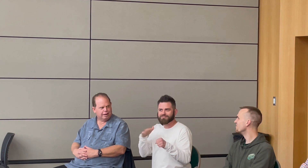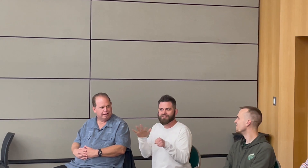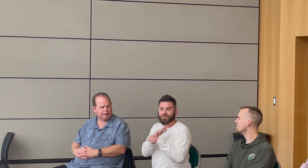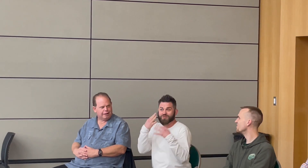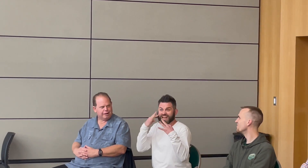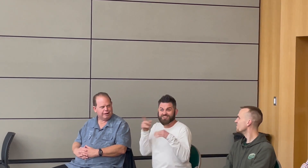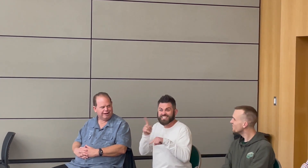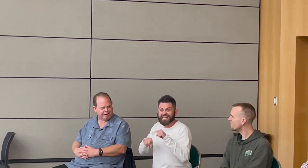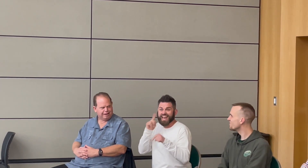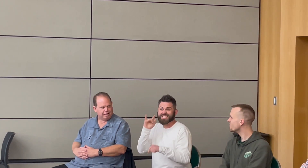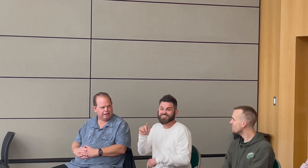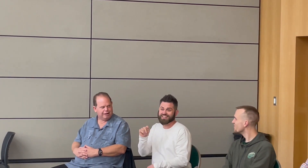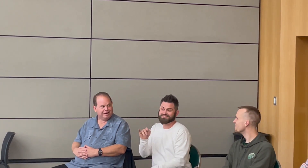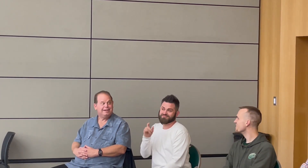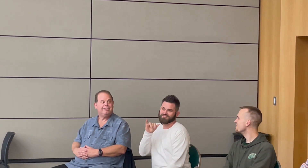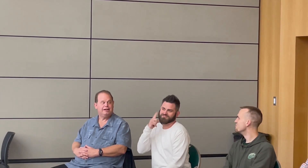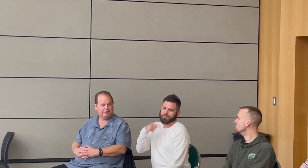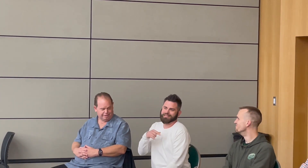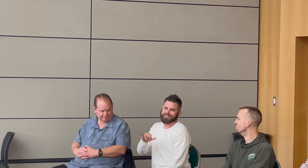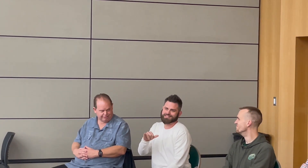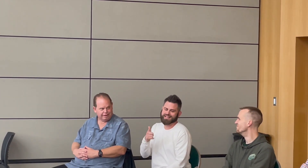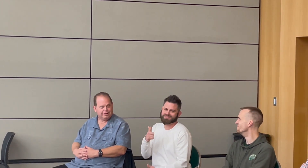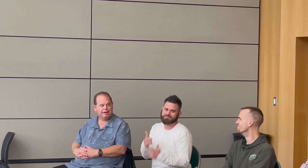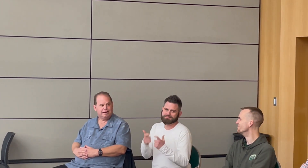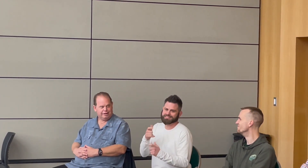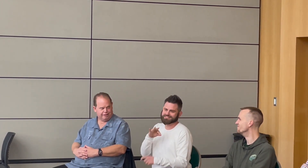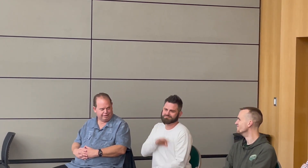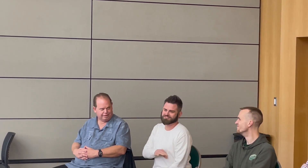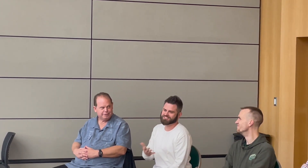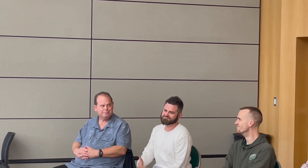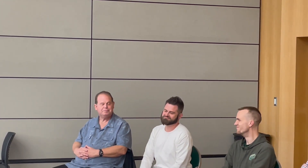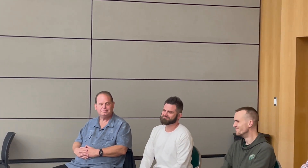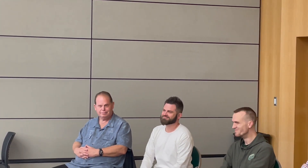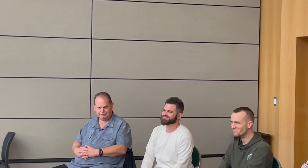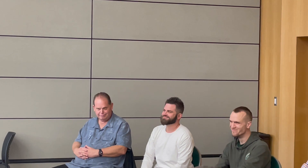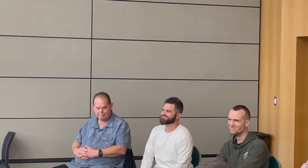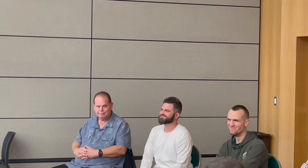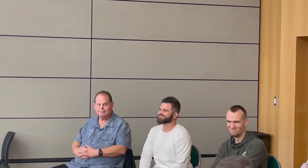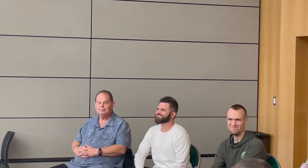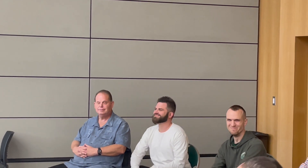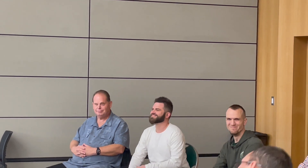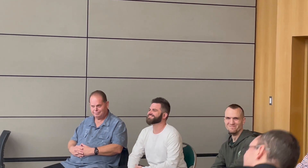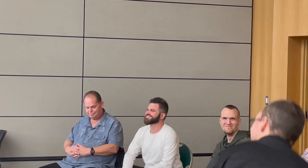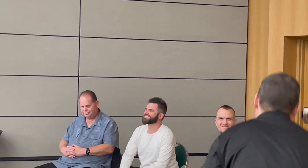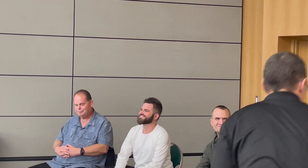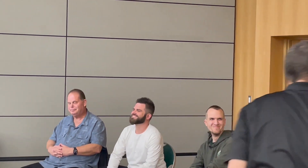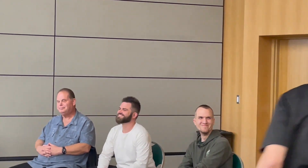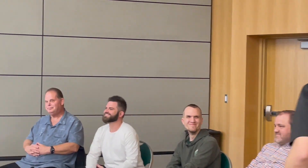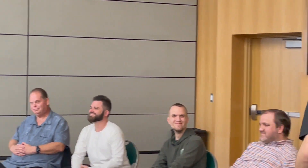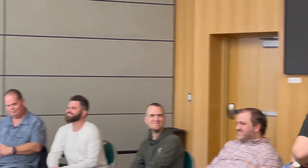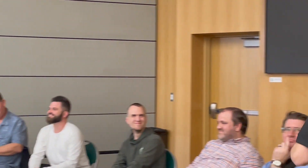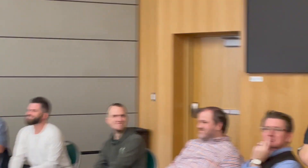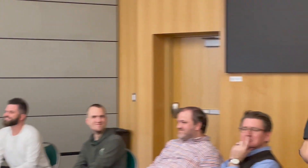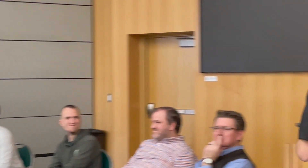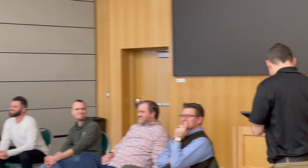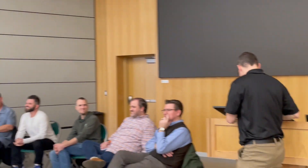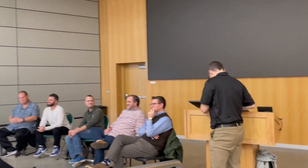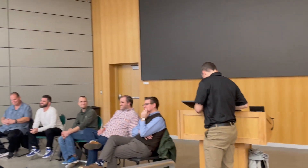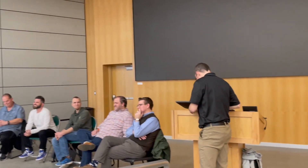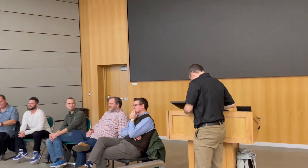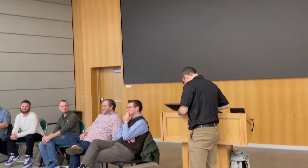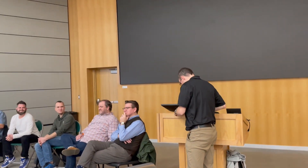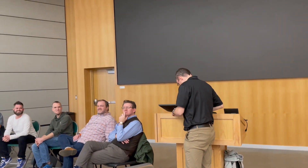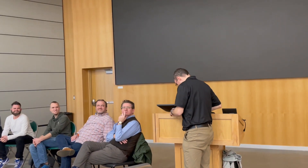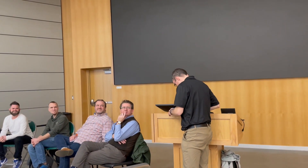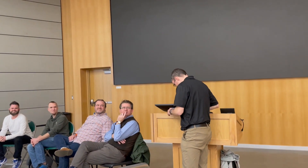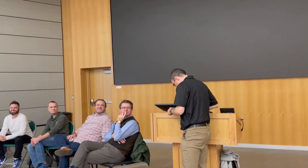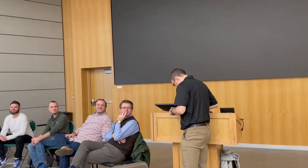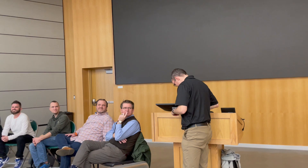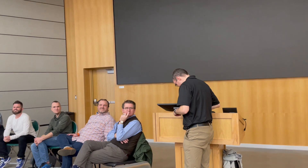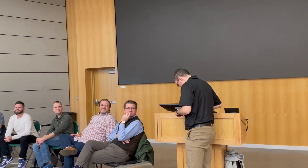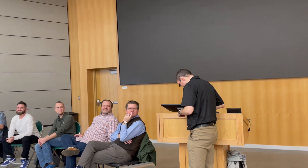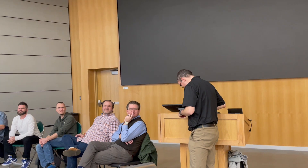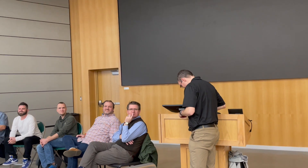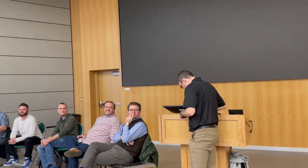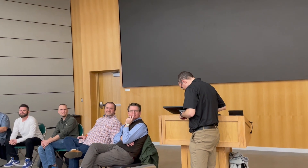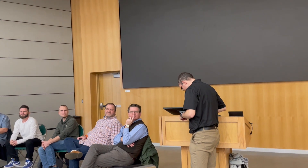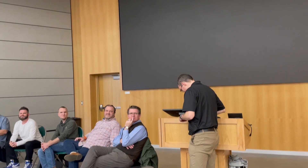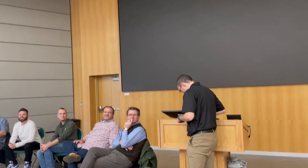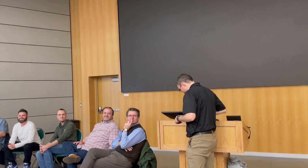my Bluetooth connector through my cook implant she can't hear it and that is the biggest perk